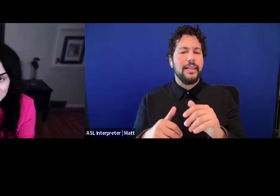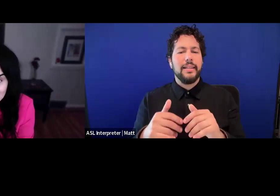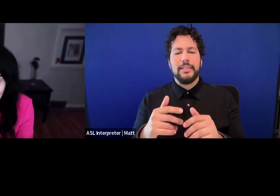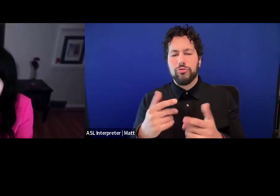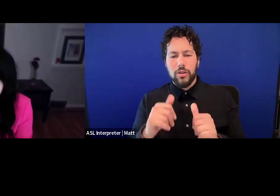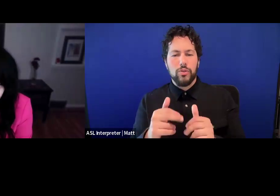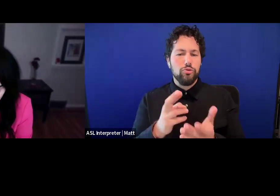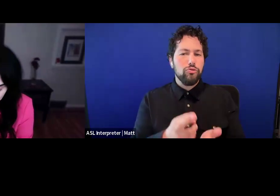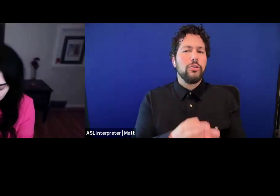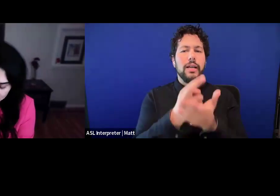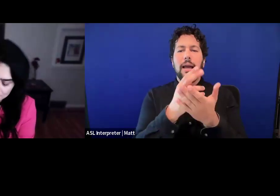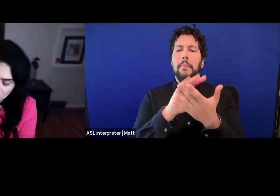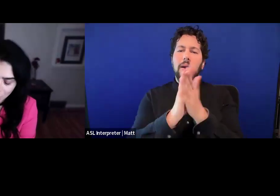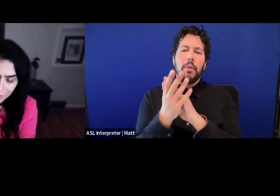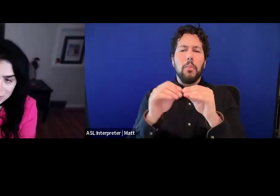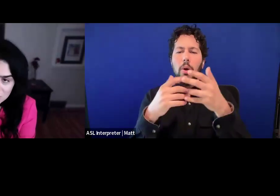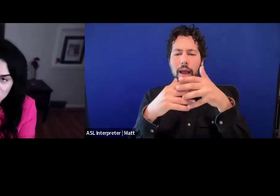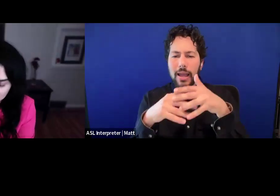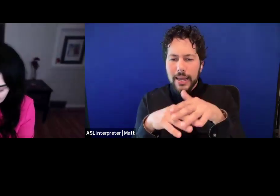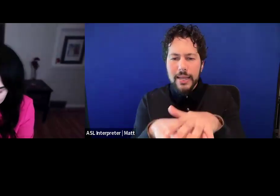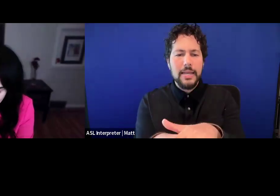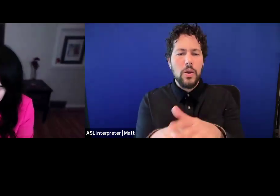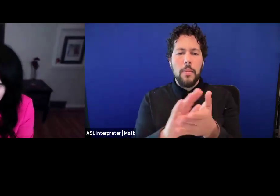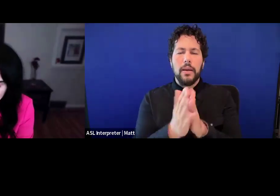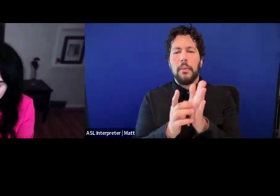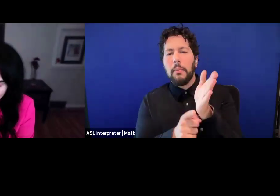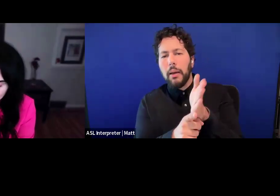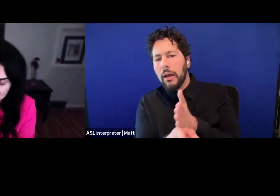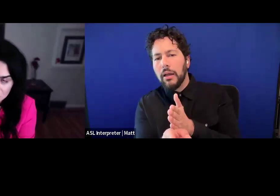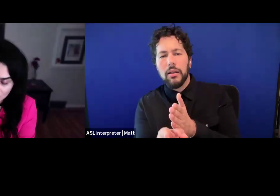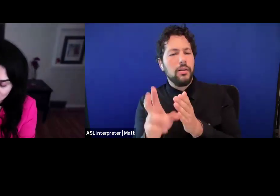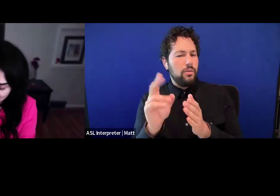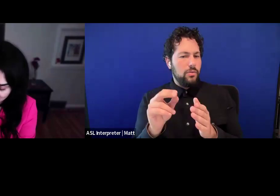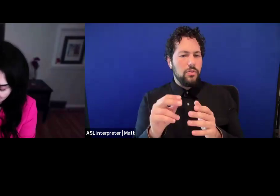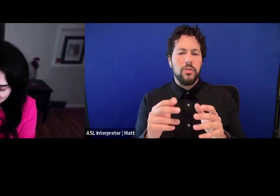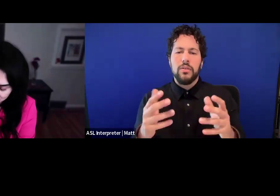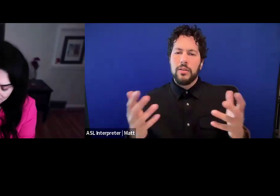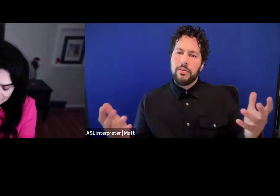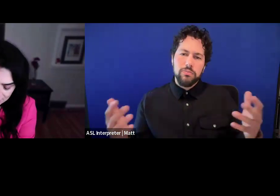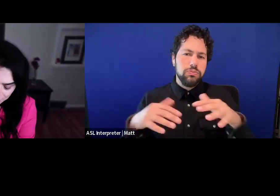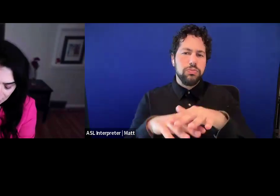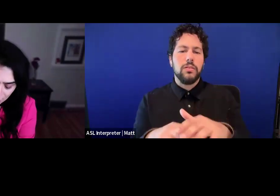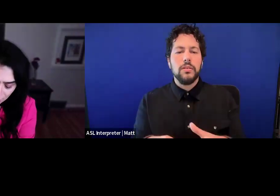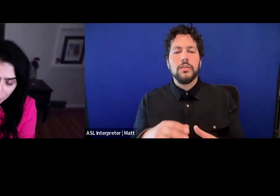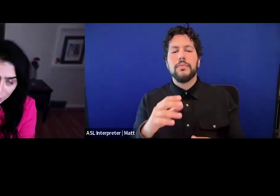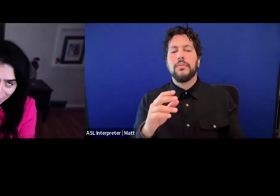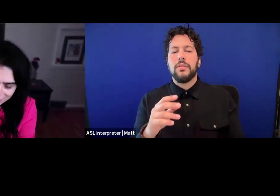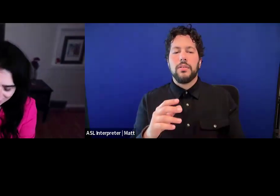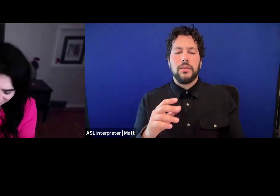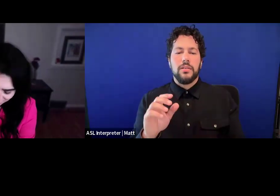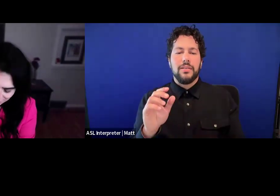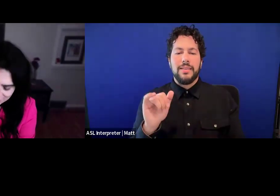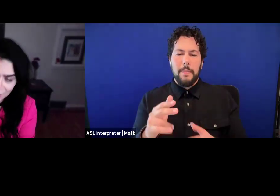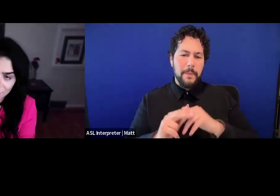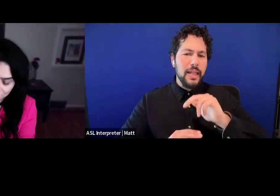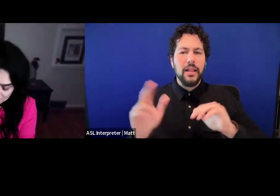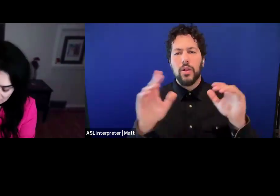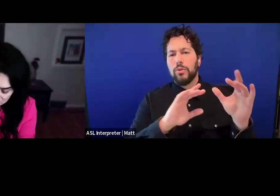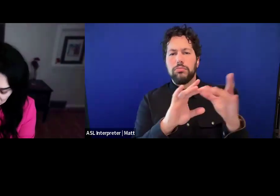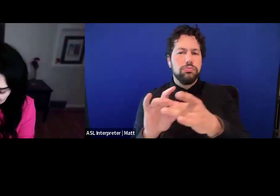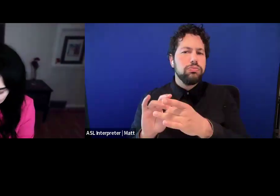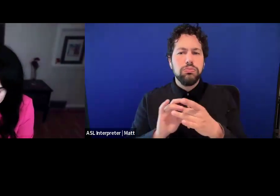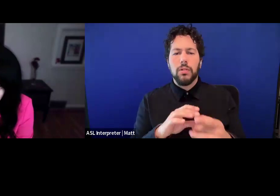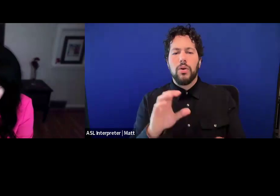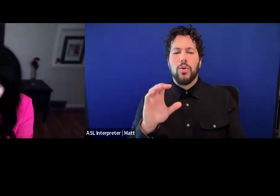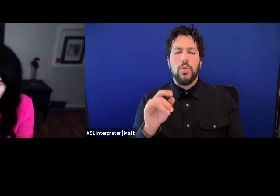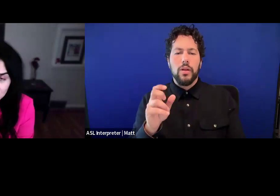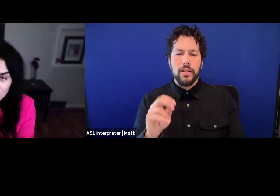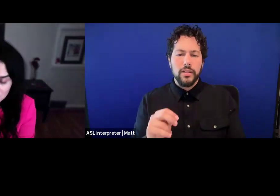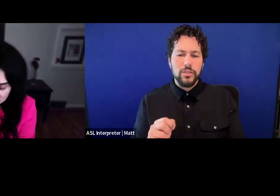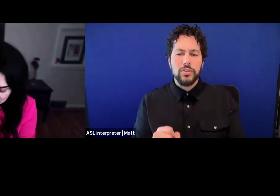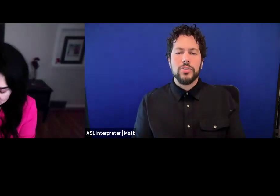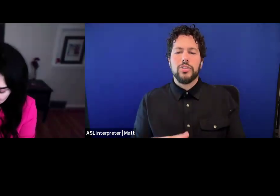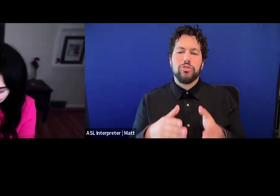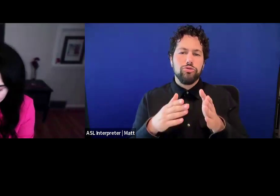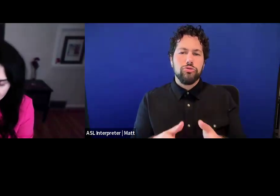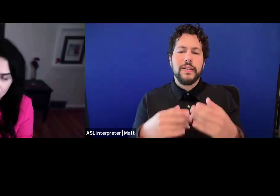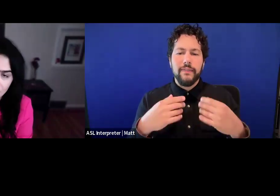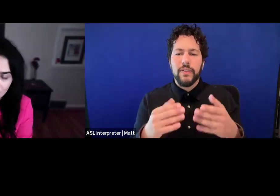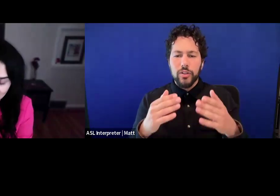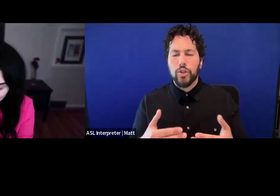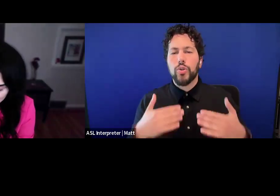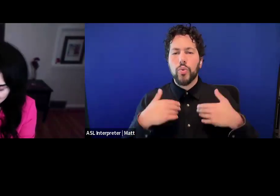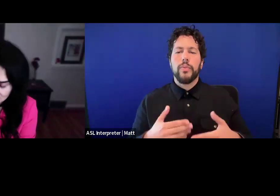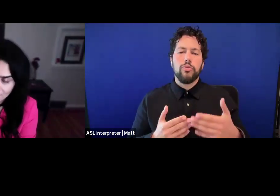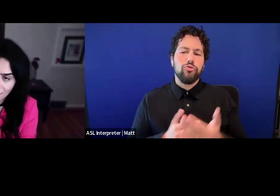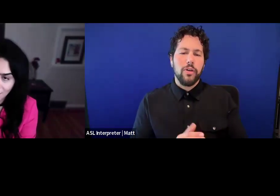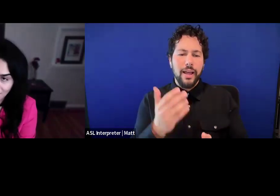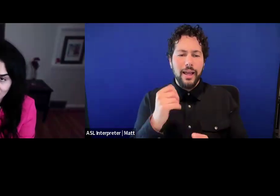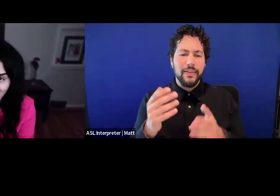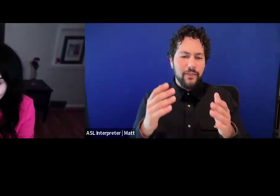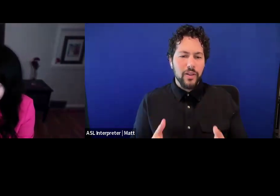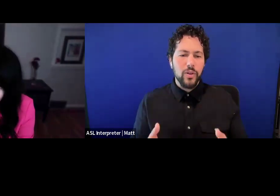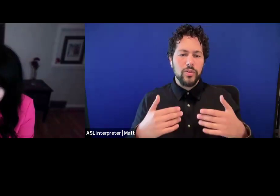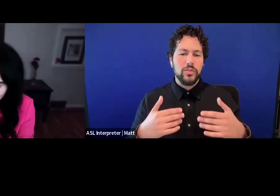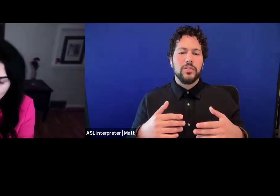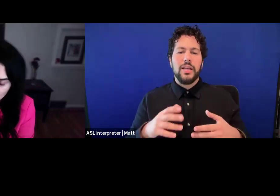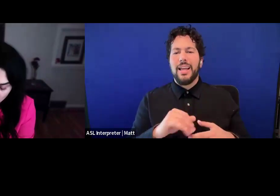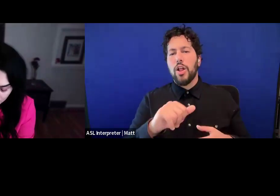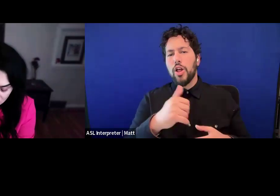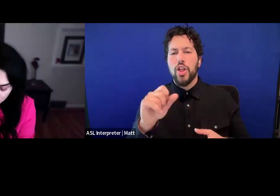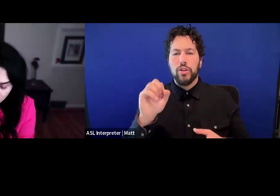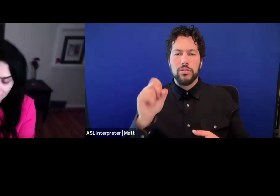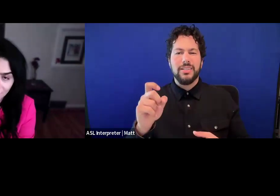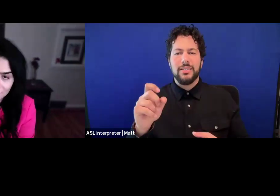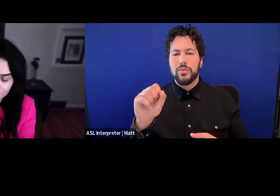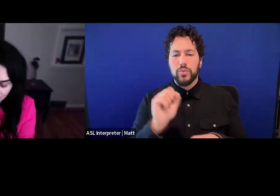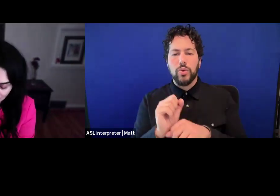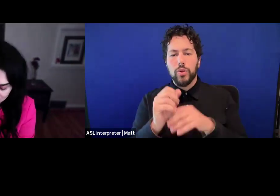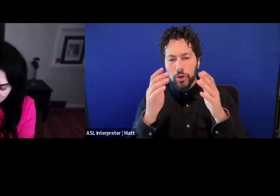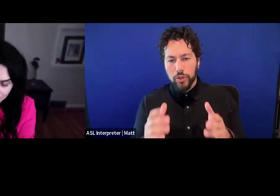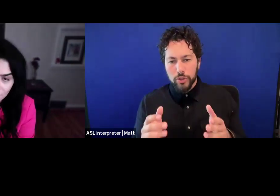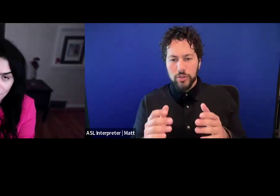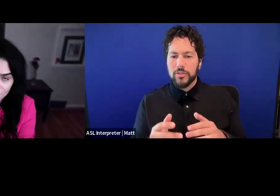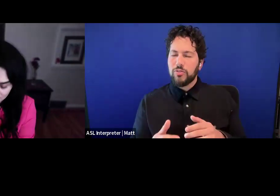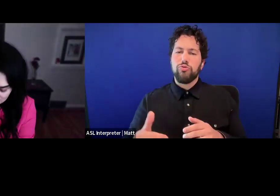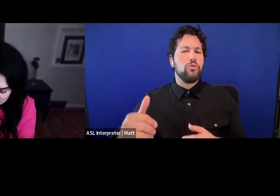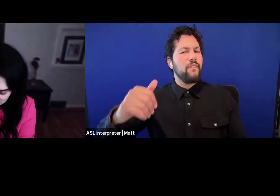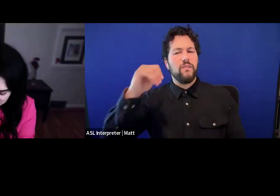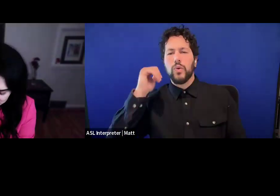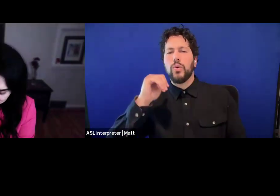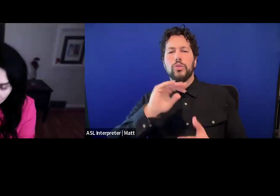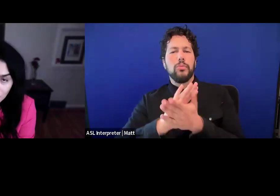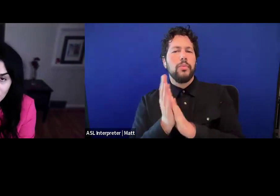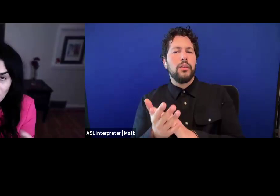transverse salad built coalitions with picketeers, street vendors, human rights activists, human rights activists, and other sex workers. While refusing assimilation, it engages an effective body-to-body invocation of dissidents.